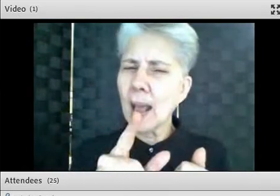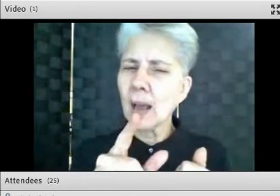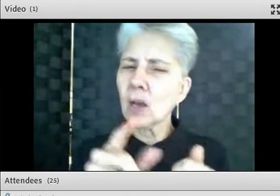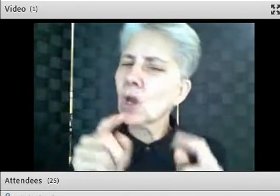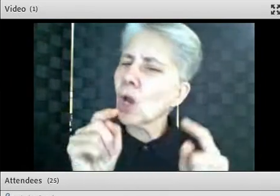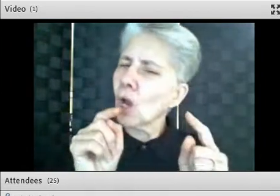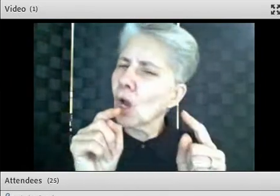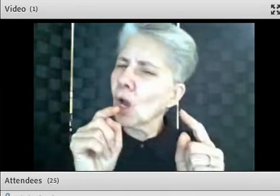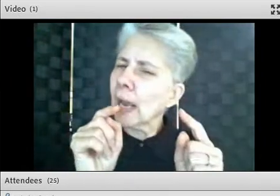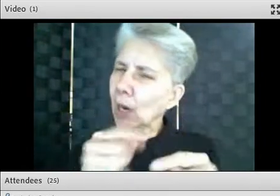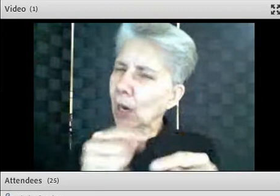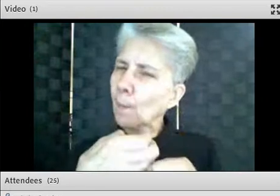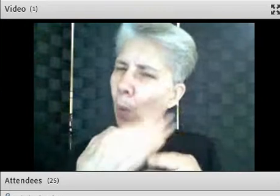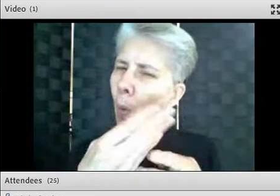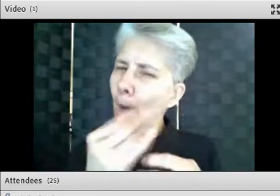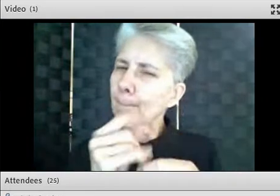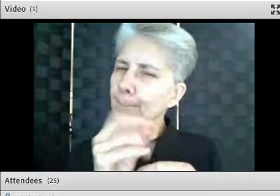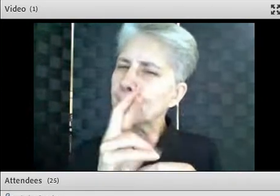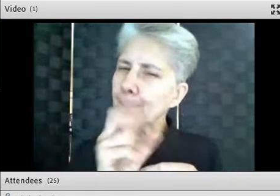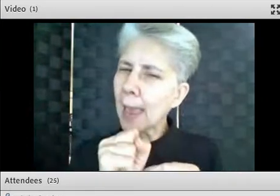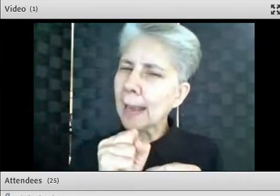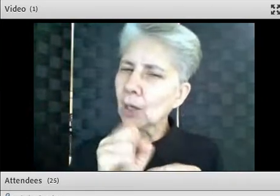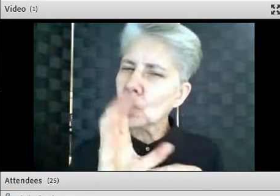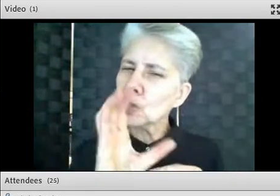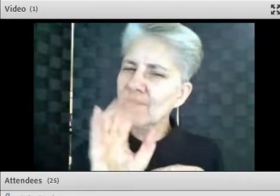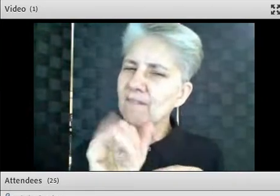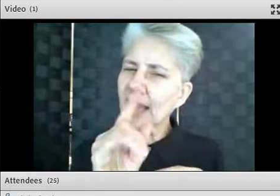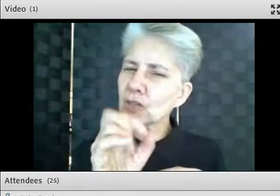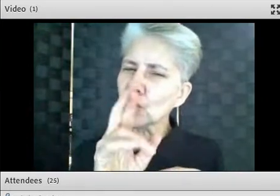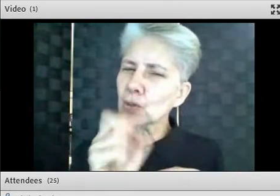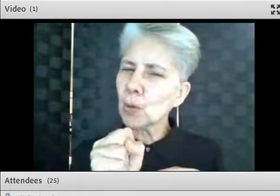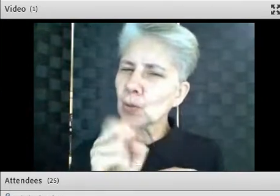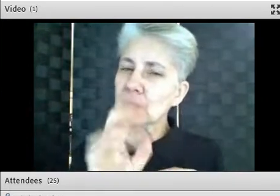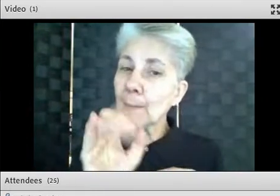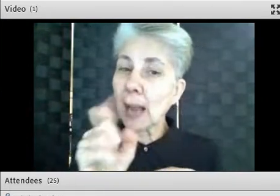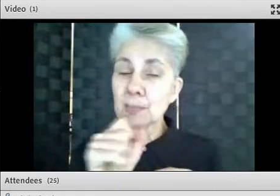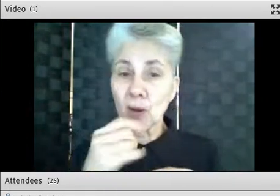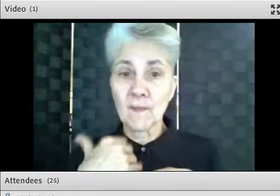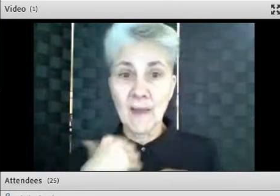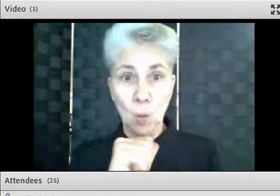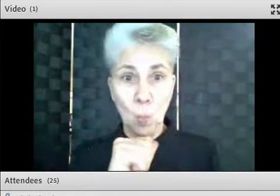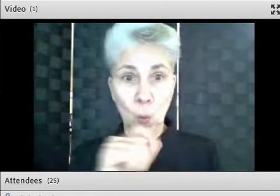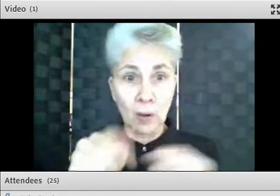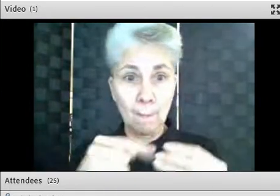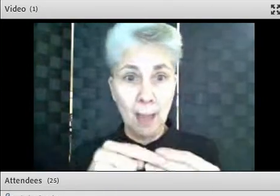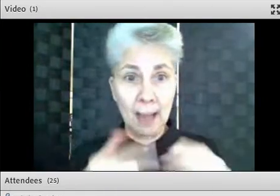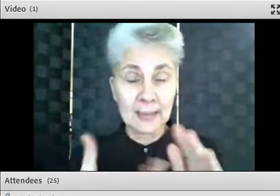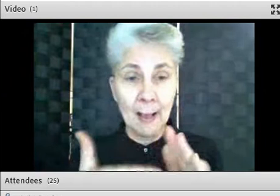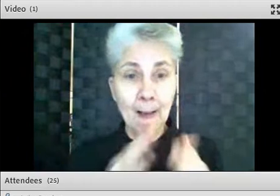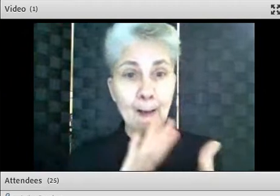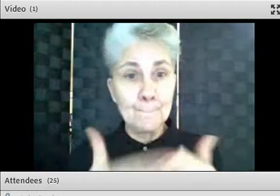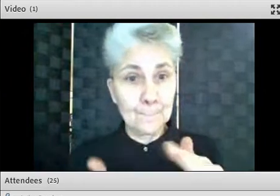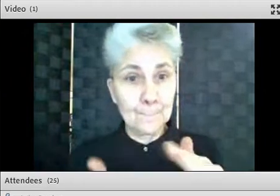well, you're here at bakers and confectioners' supplies, but if you do have a work on baking pans,